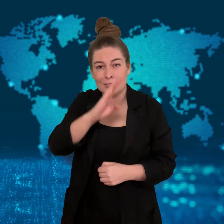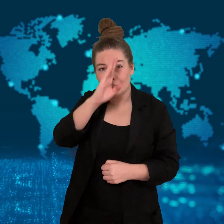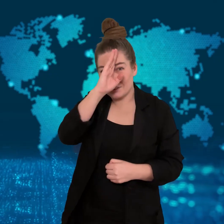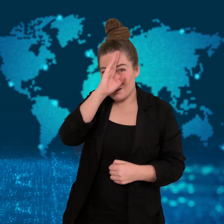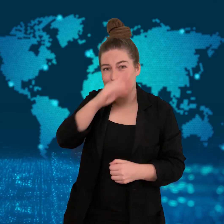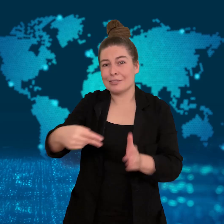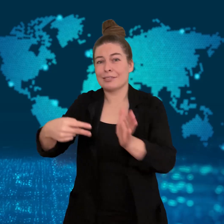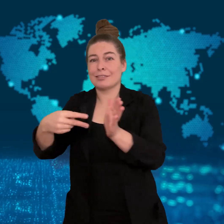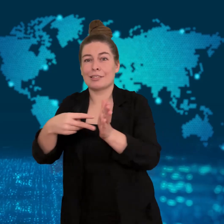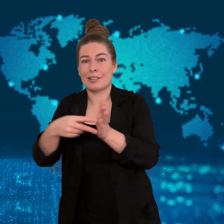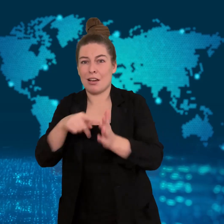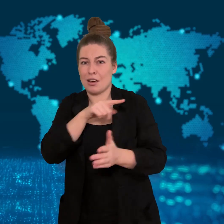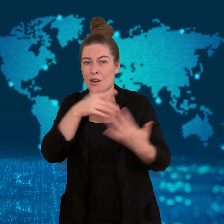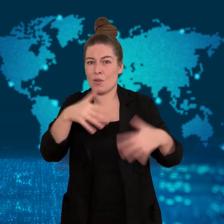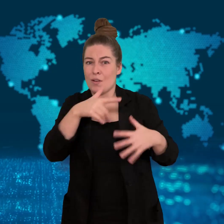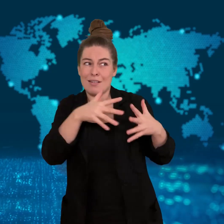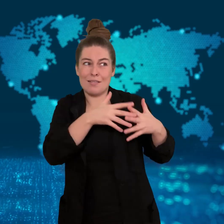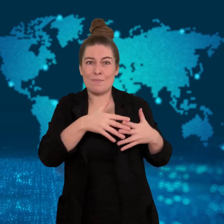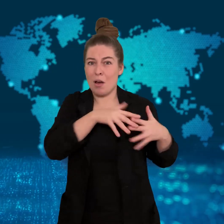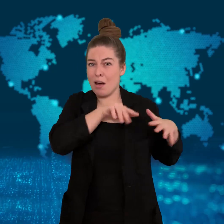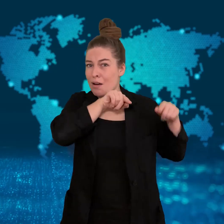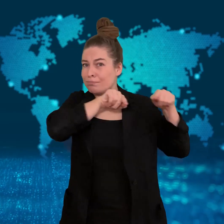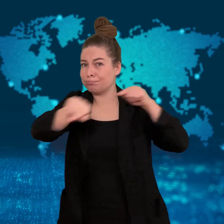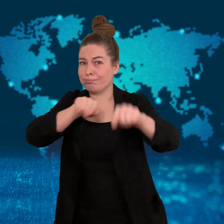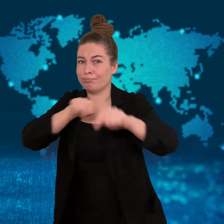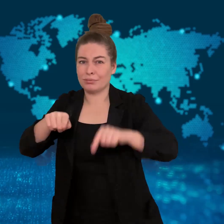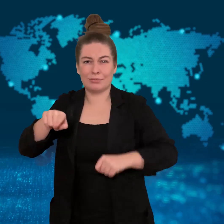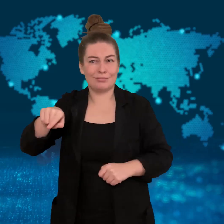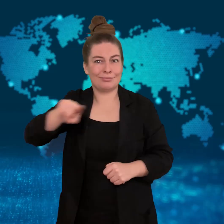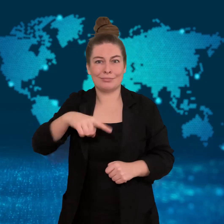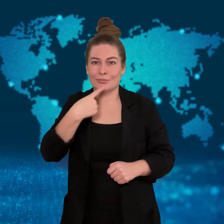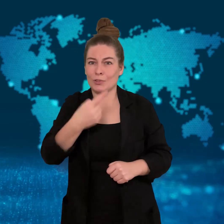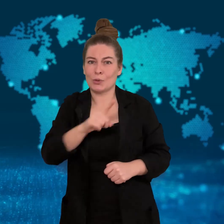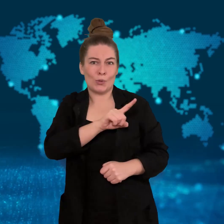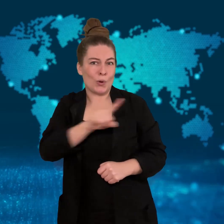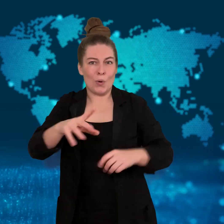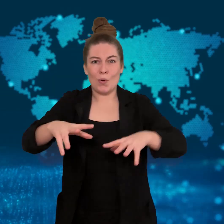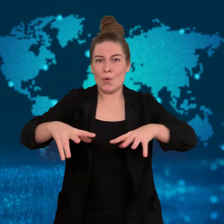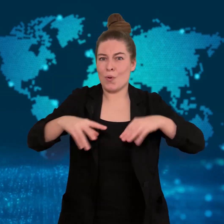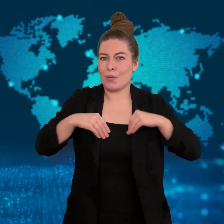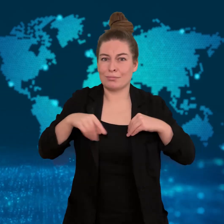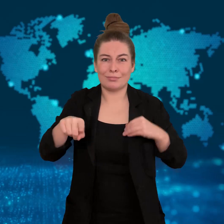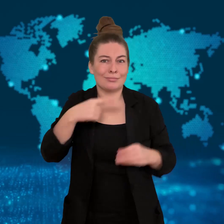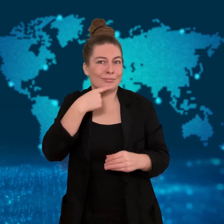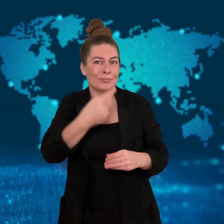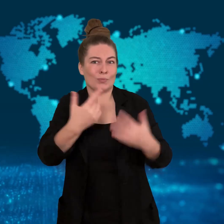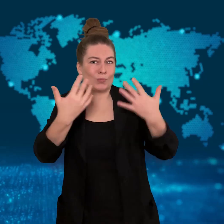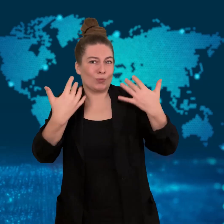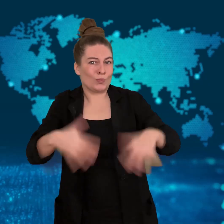Both Iraq and Syria condemned the assault.